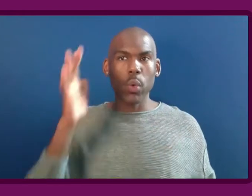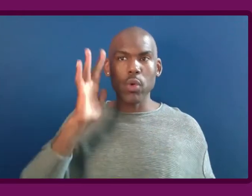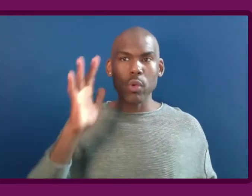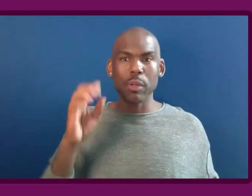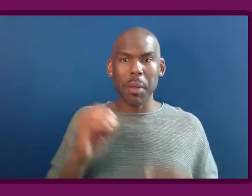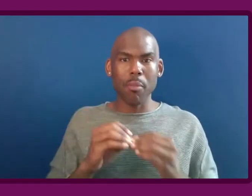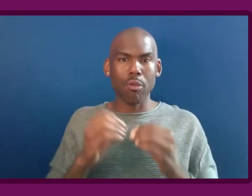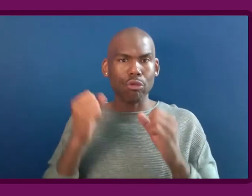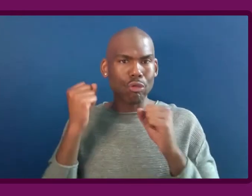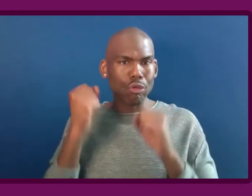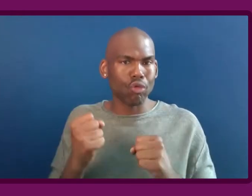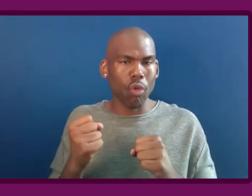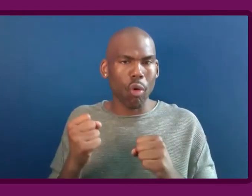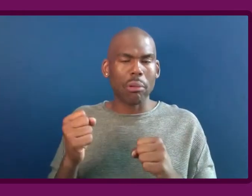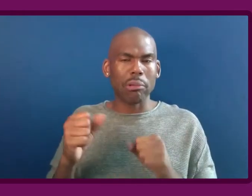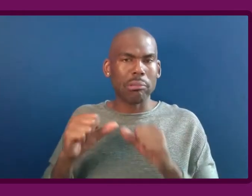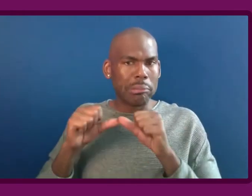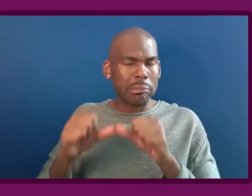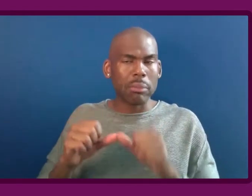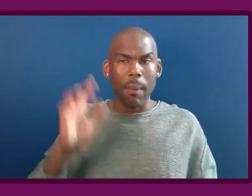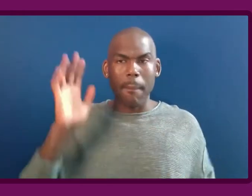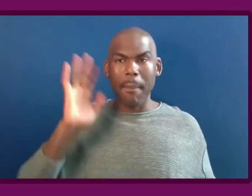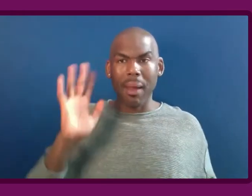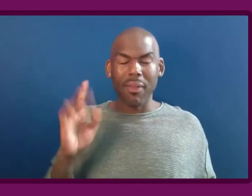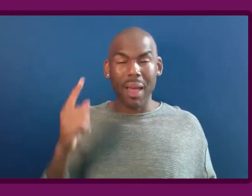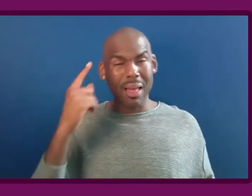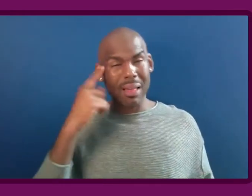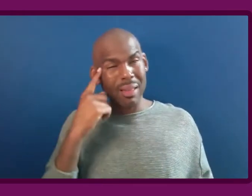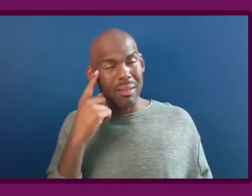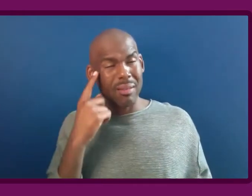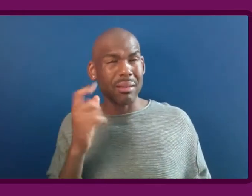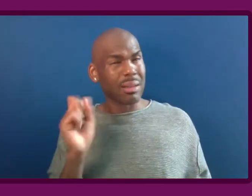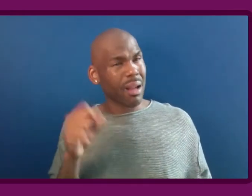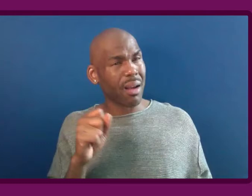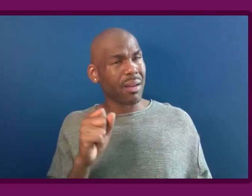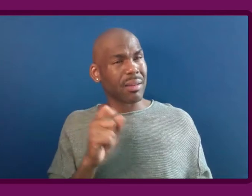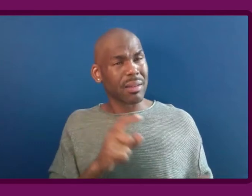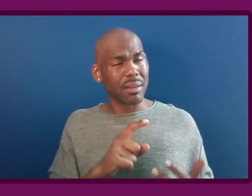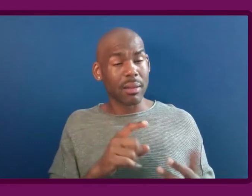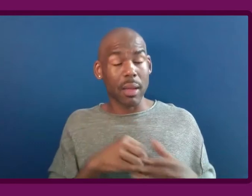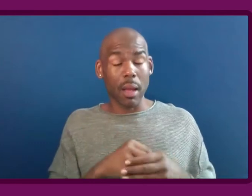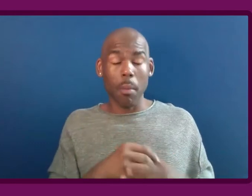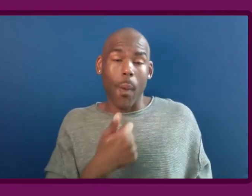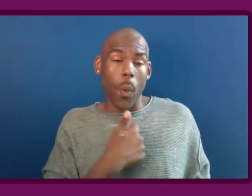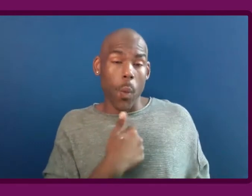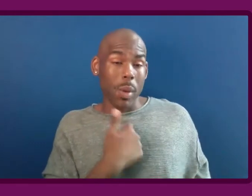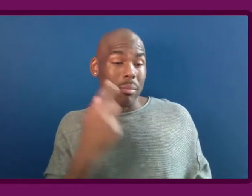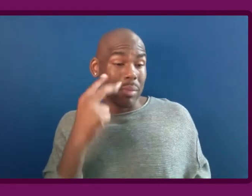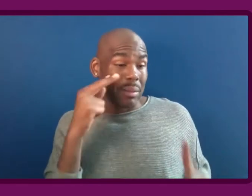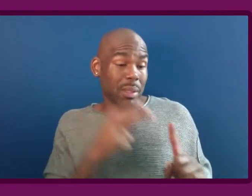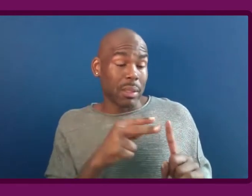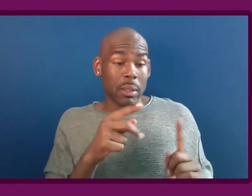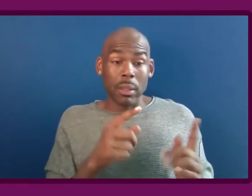to be stronger and more resilient back then." I kept thinking. In my own perspective, yeah,